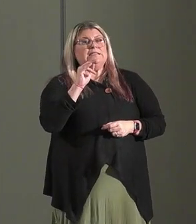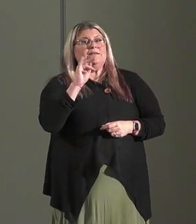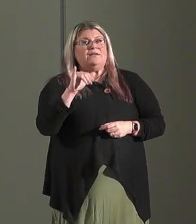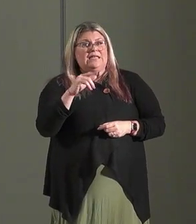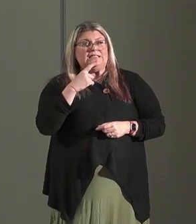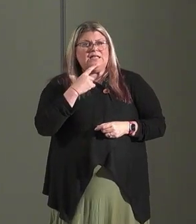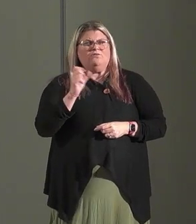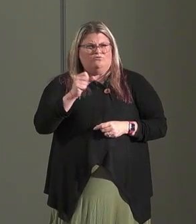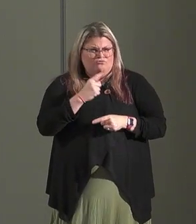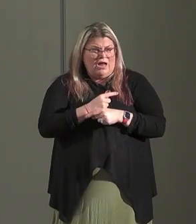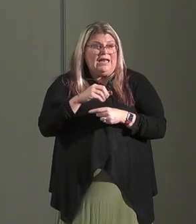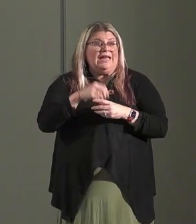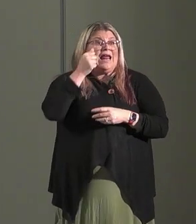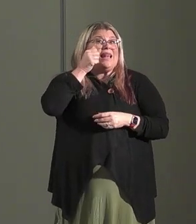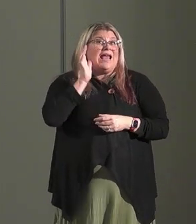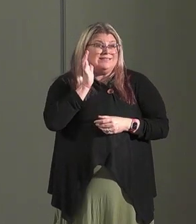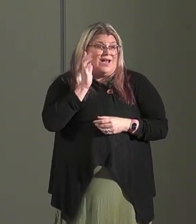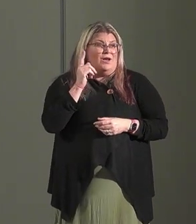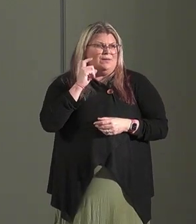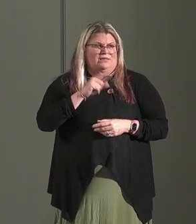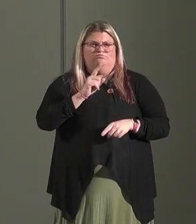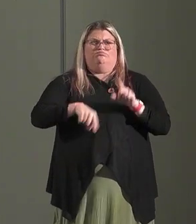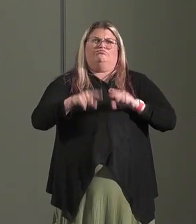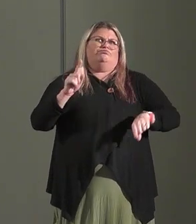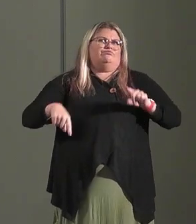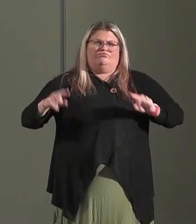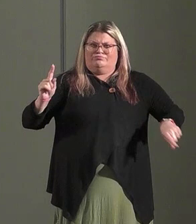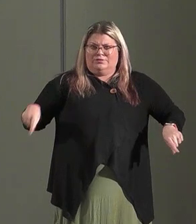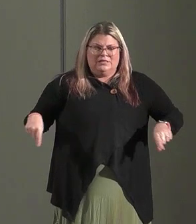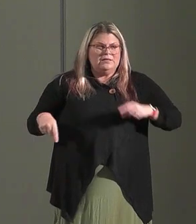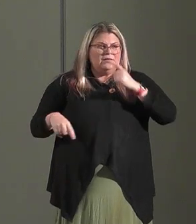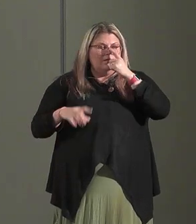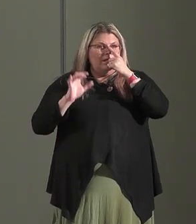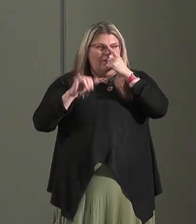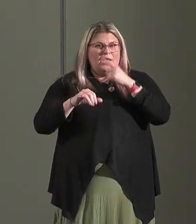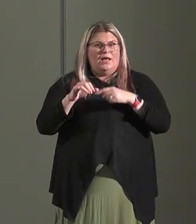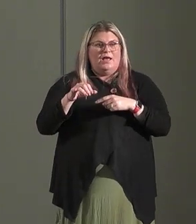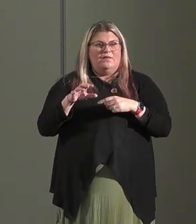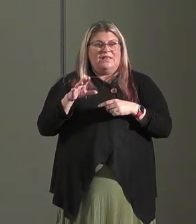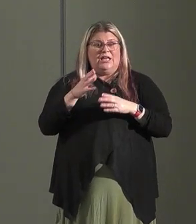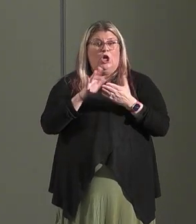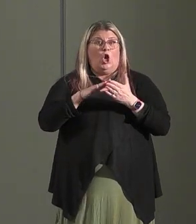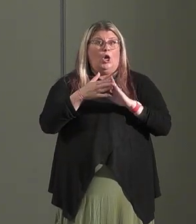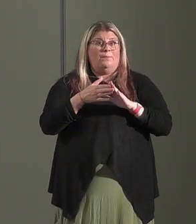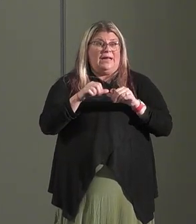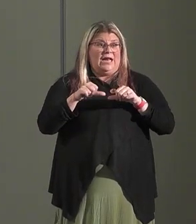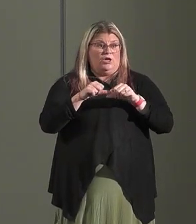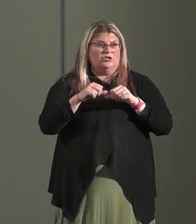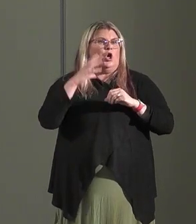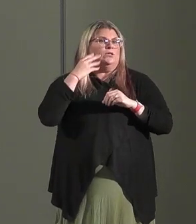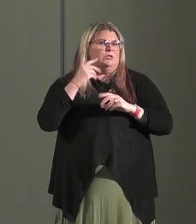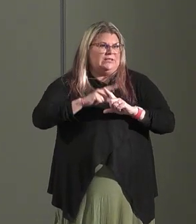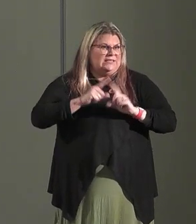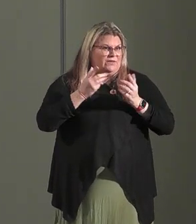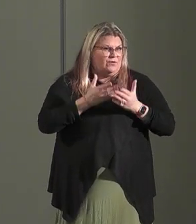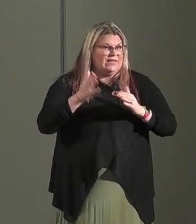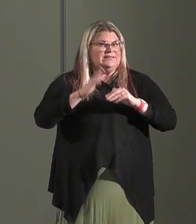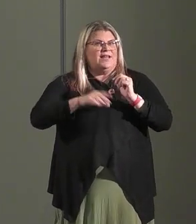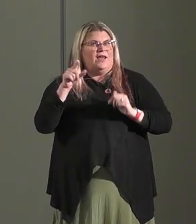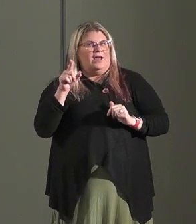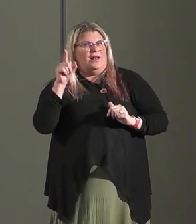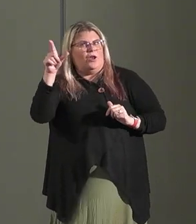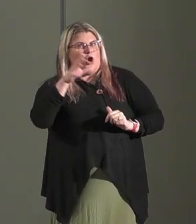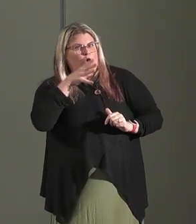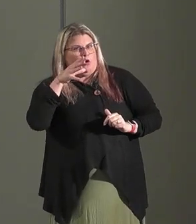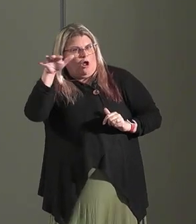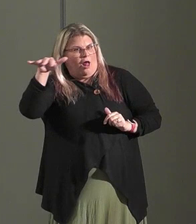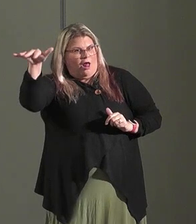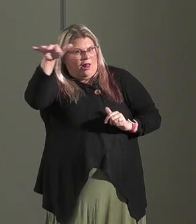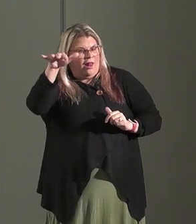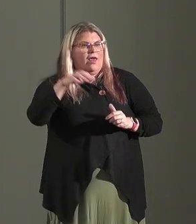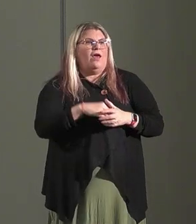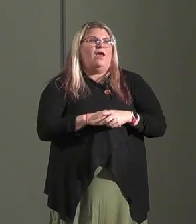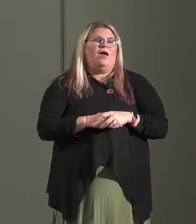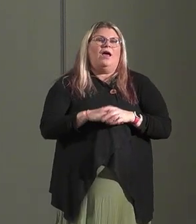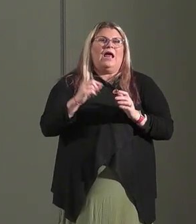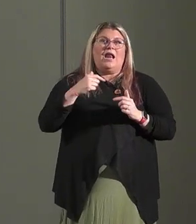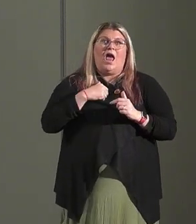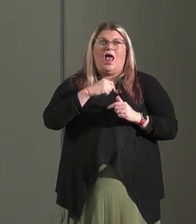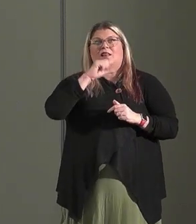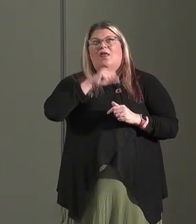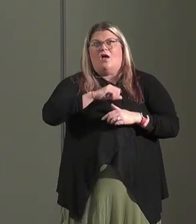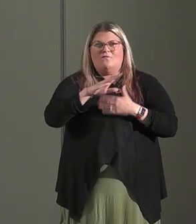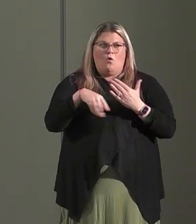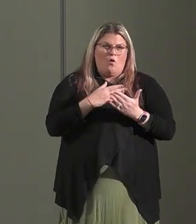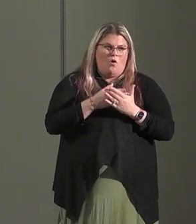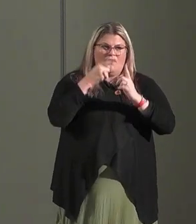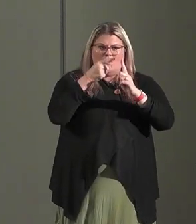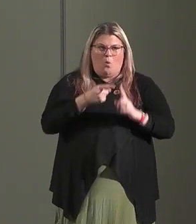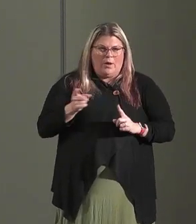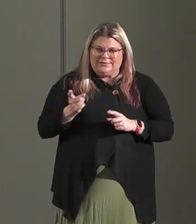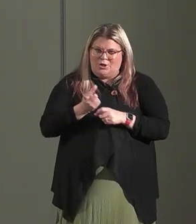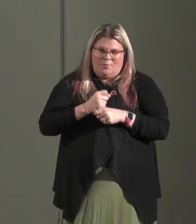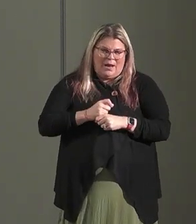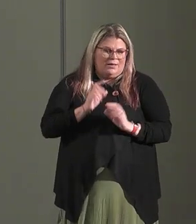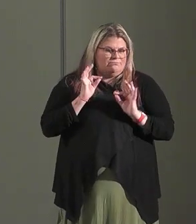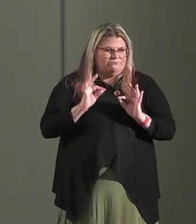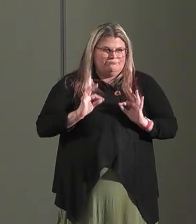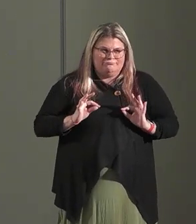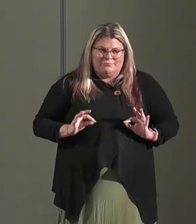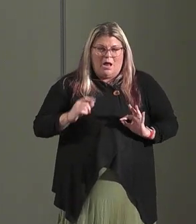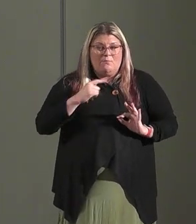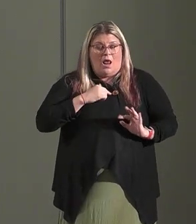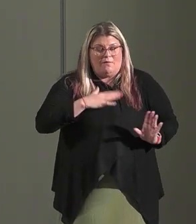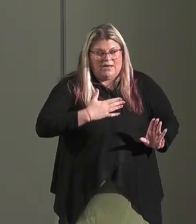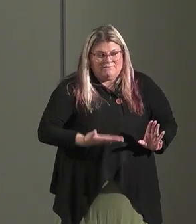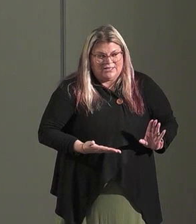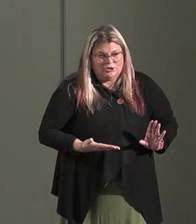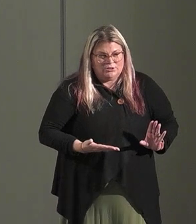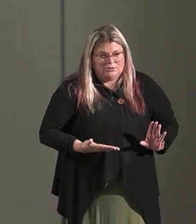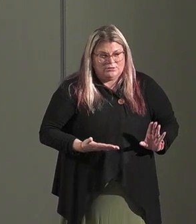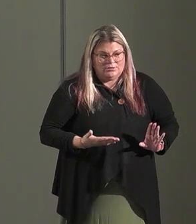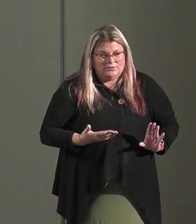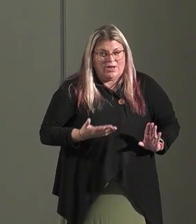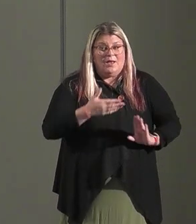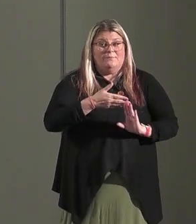Alaska it is barring we -- I love the points you are making. I have a confession to make. Before I